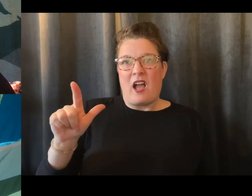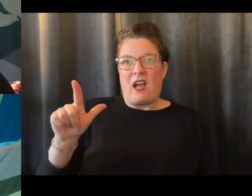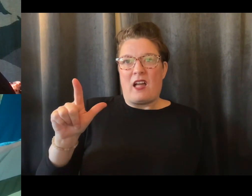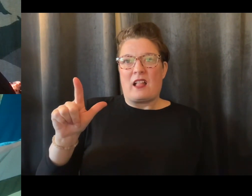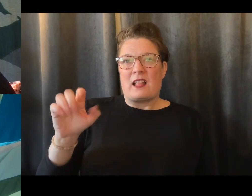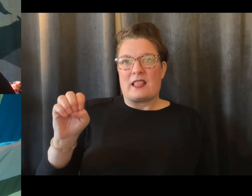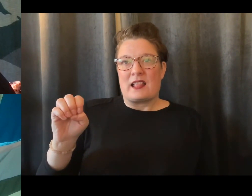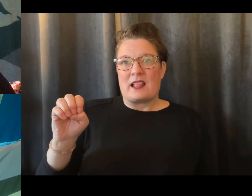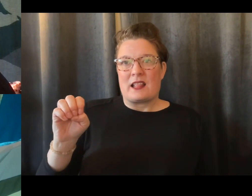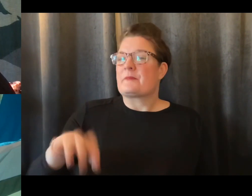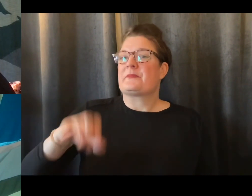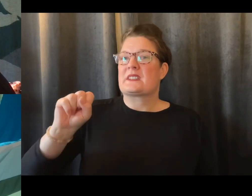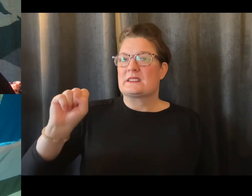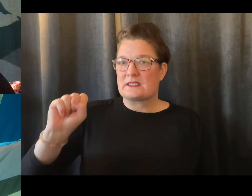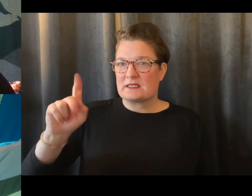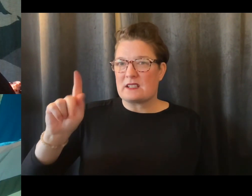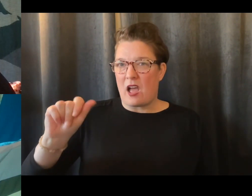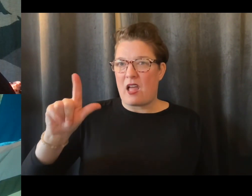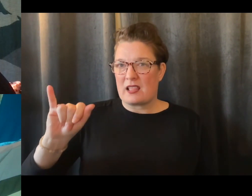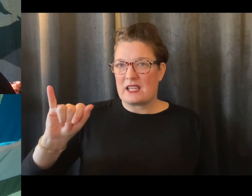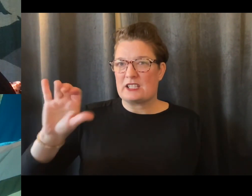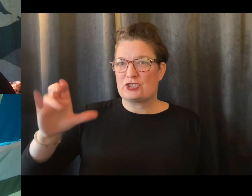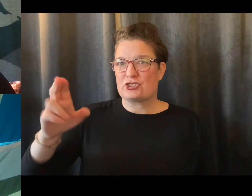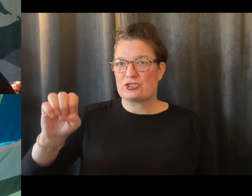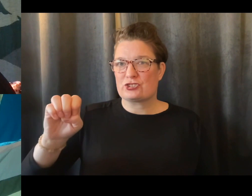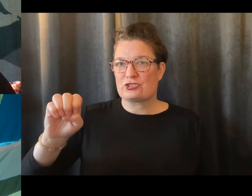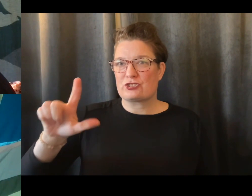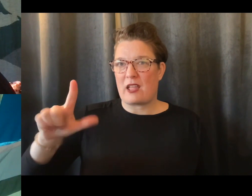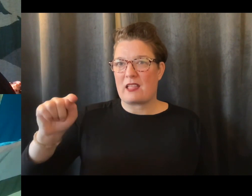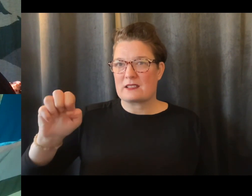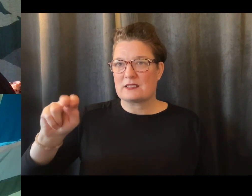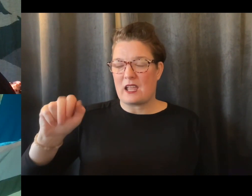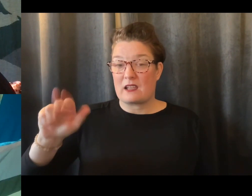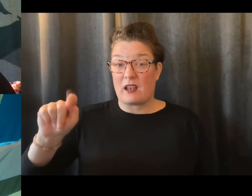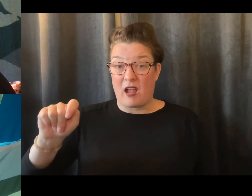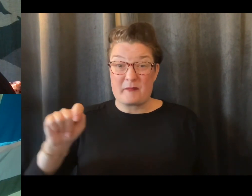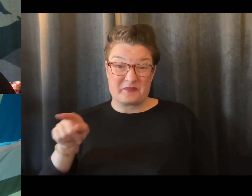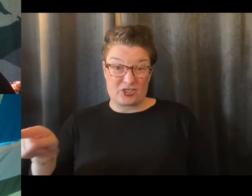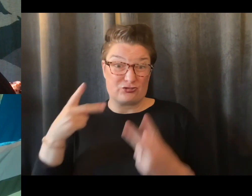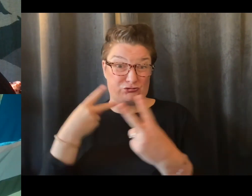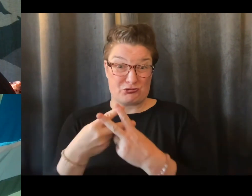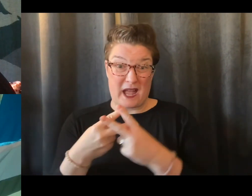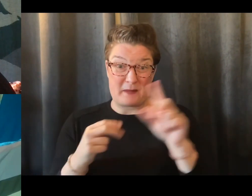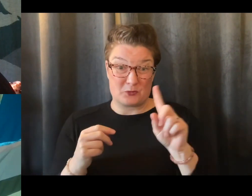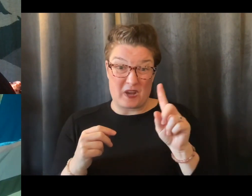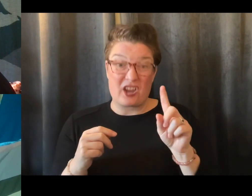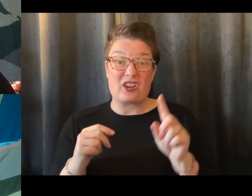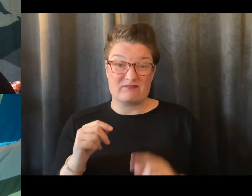with six other of her siblings, from the Salish Sea in 1970, and she's the